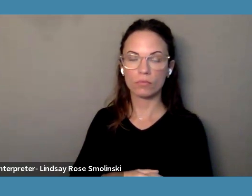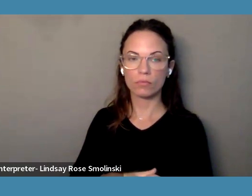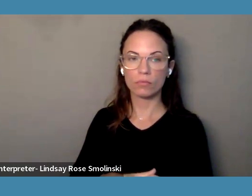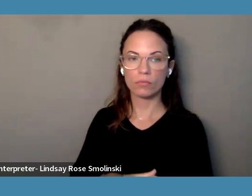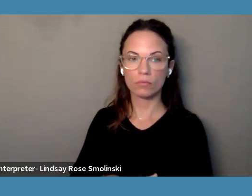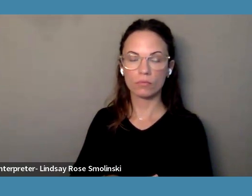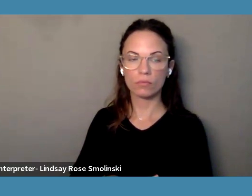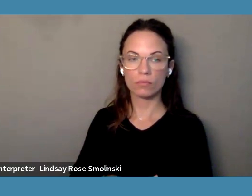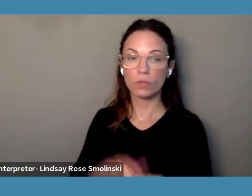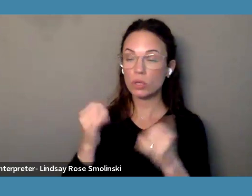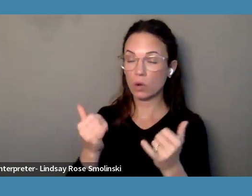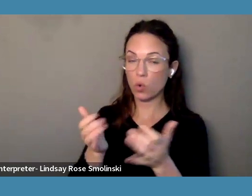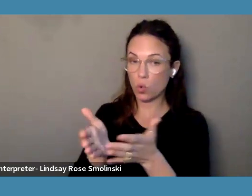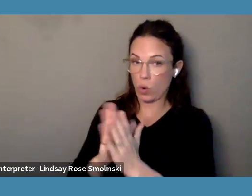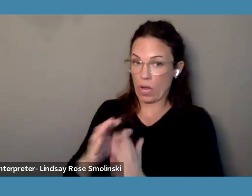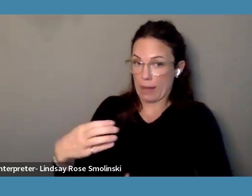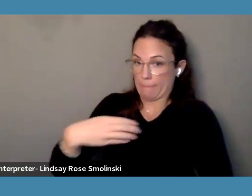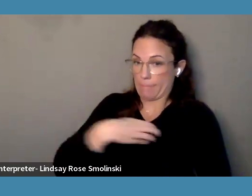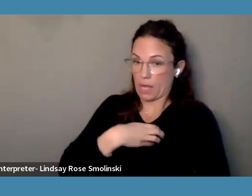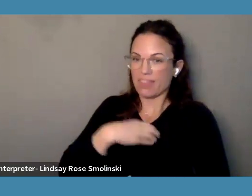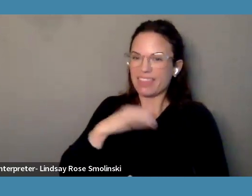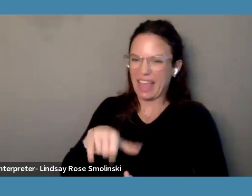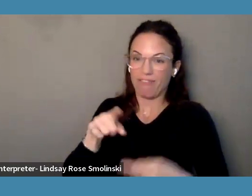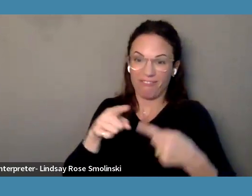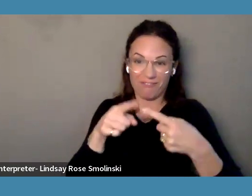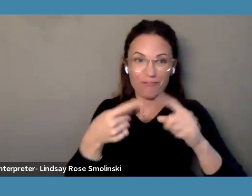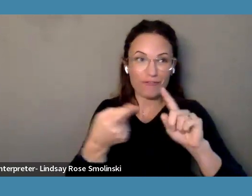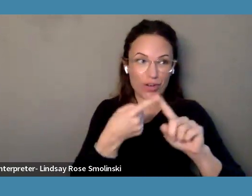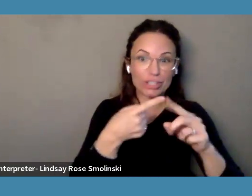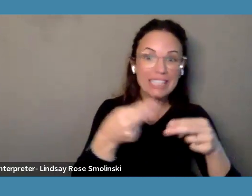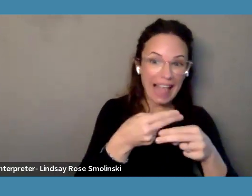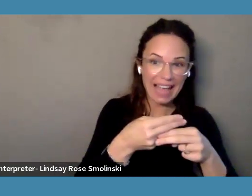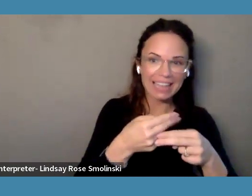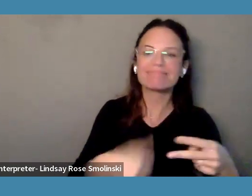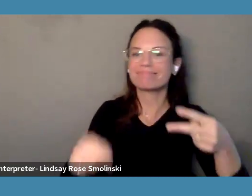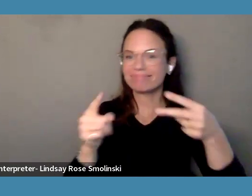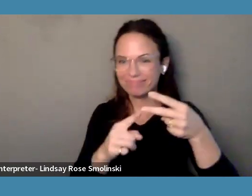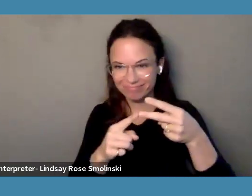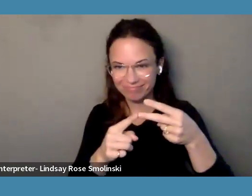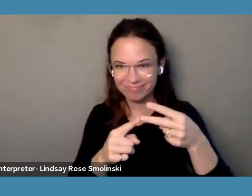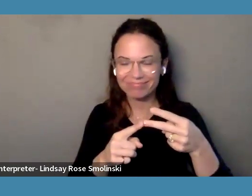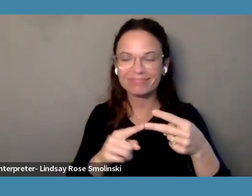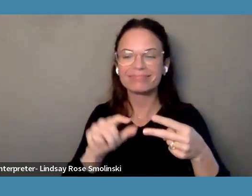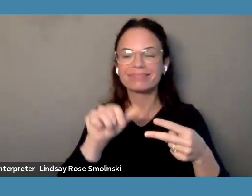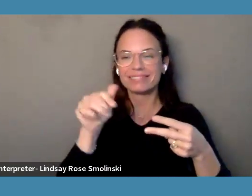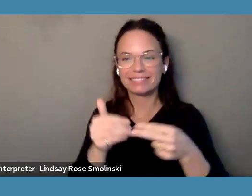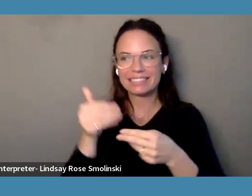So requesting an appeal, and this is the second of two slides on requesting an appeal.